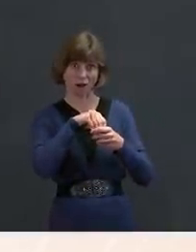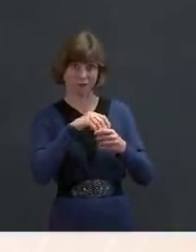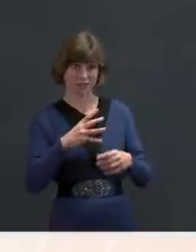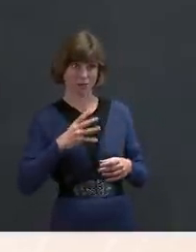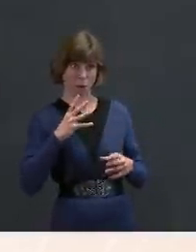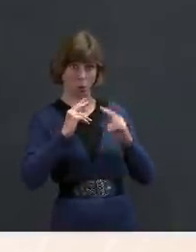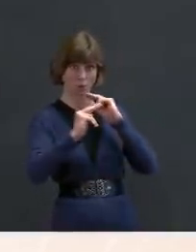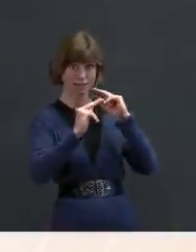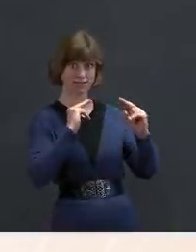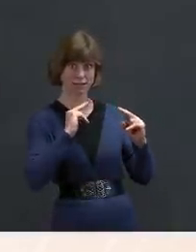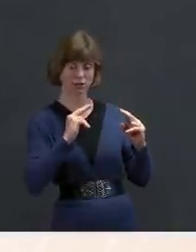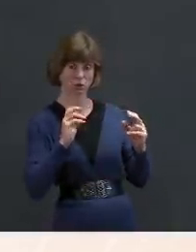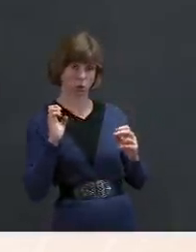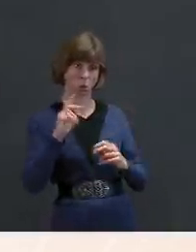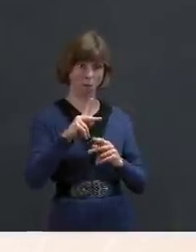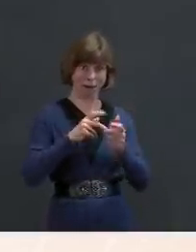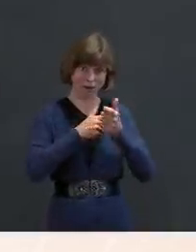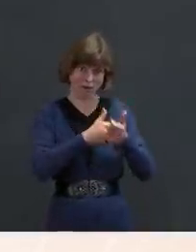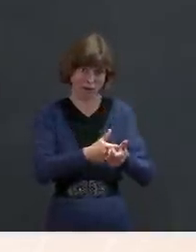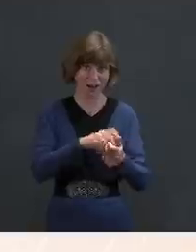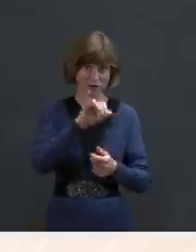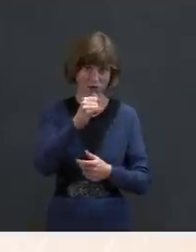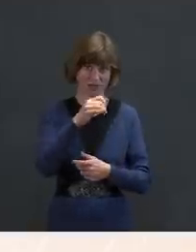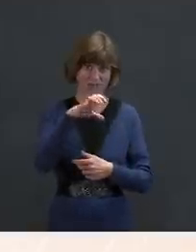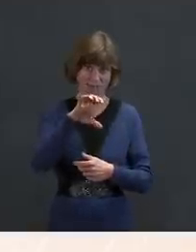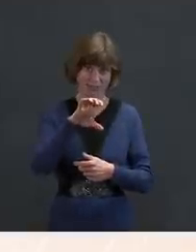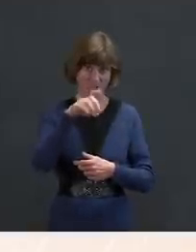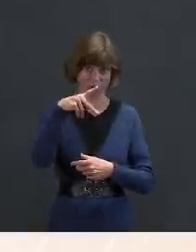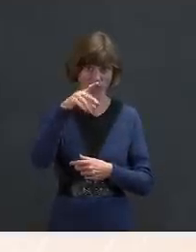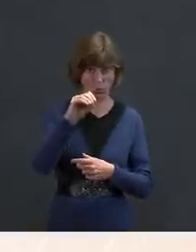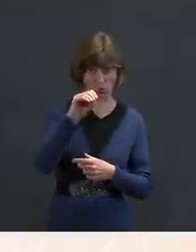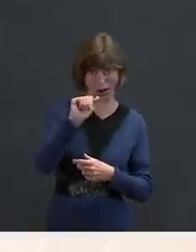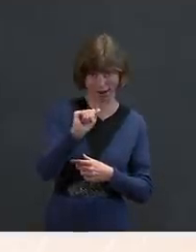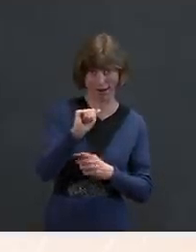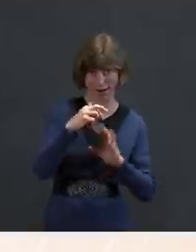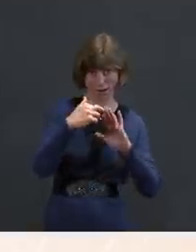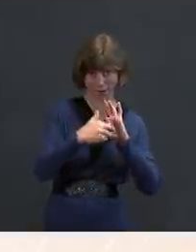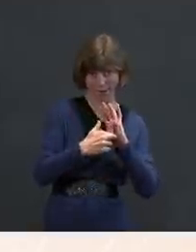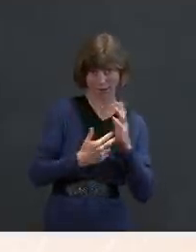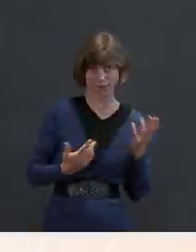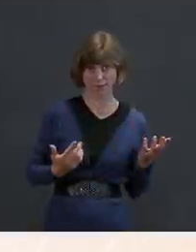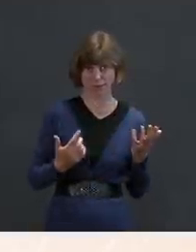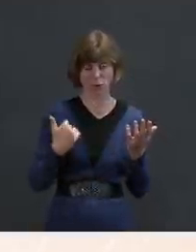to compliance with JCPOA commitments. And we will be consulting at every level